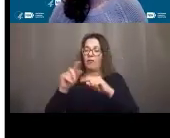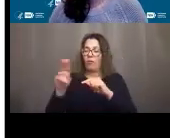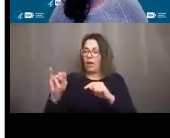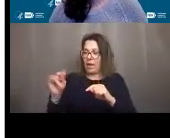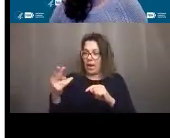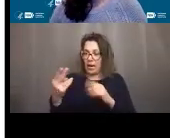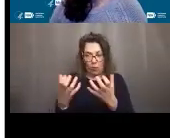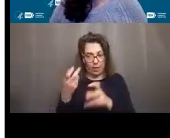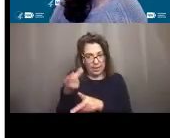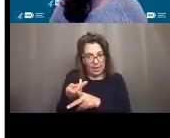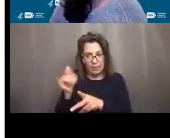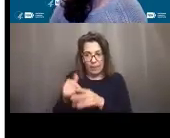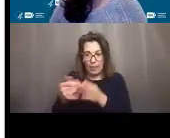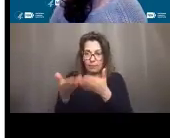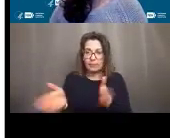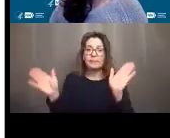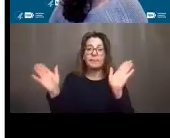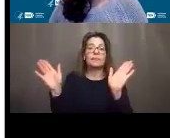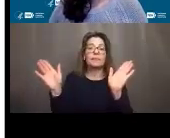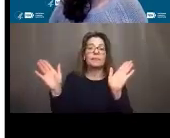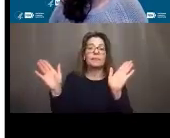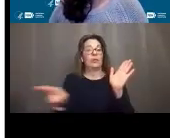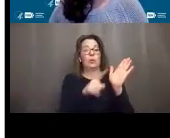I wanted to mention, for ESIs,